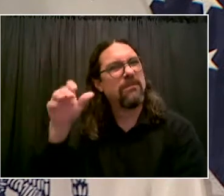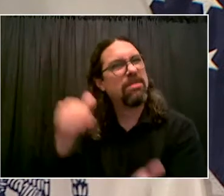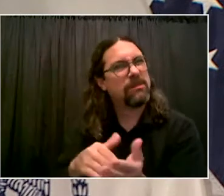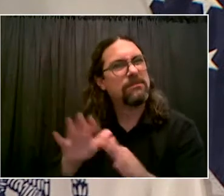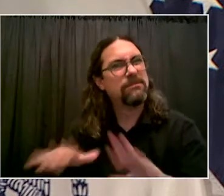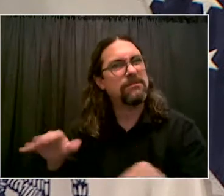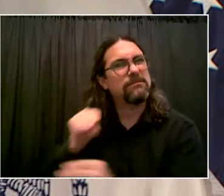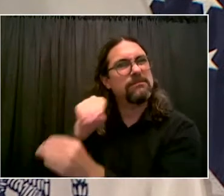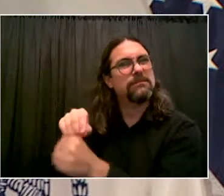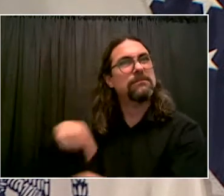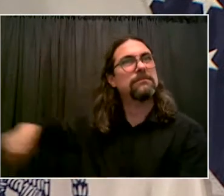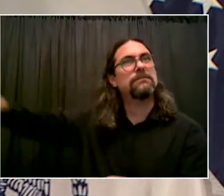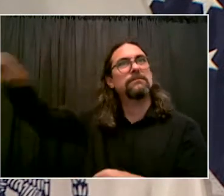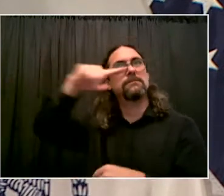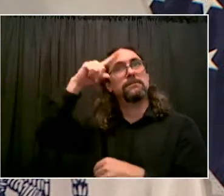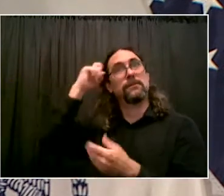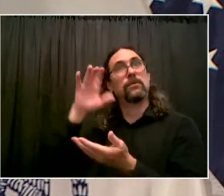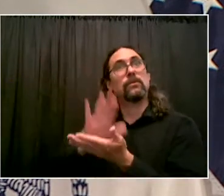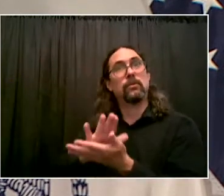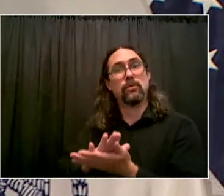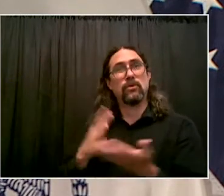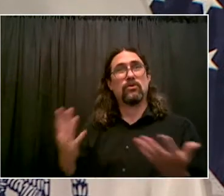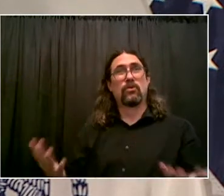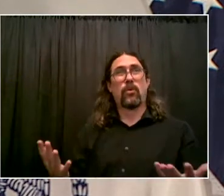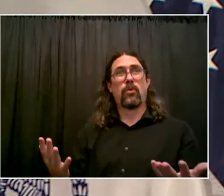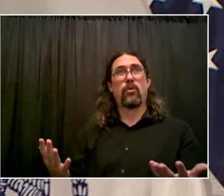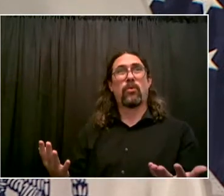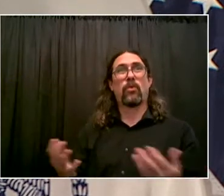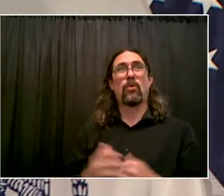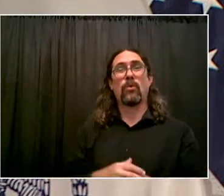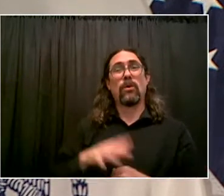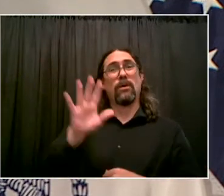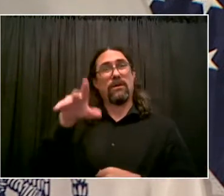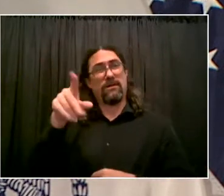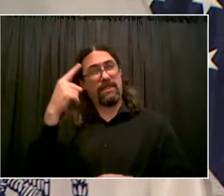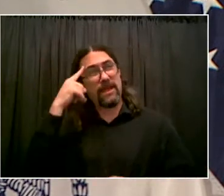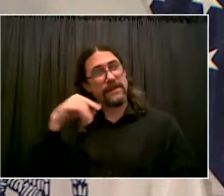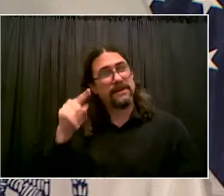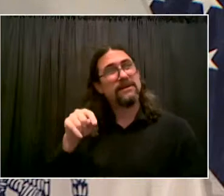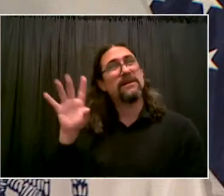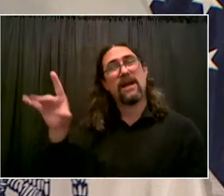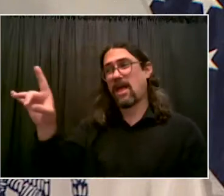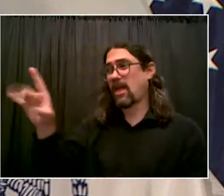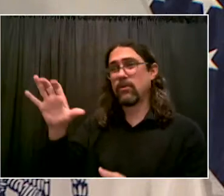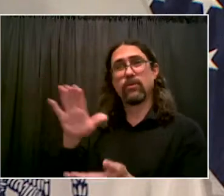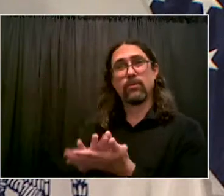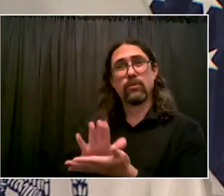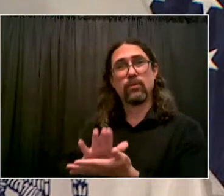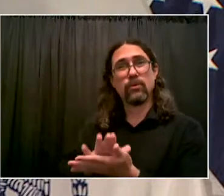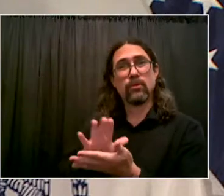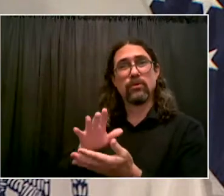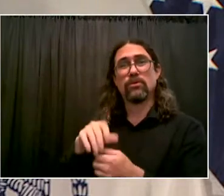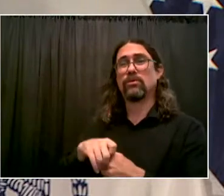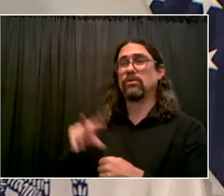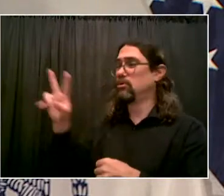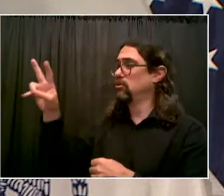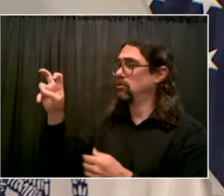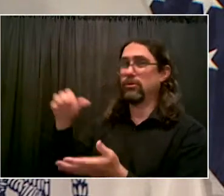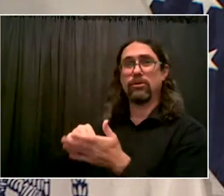CLASSROOM CLOSURES IS NOT SURPRISING TO ME BUT IN TERMS OF HOWT HE PROCESS IS WORKING LET ME SEE IF ONE OF